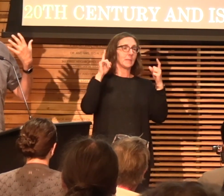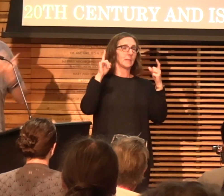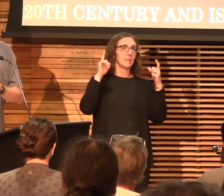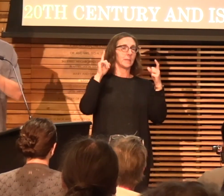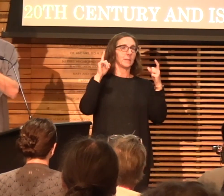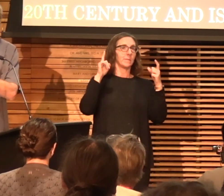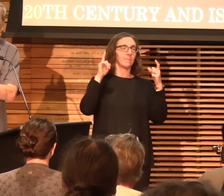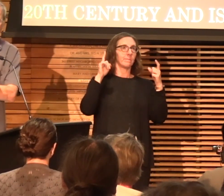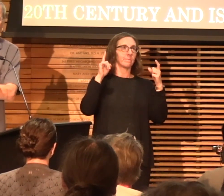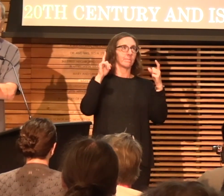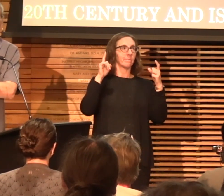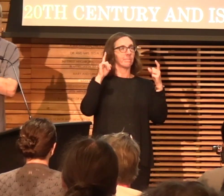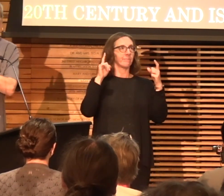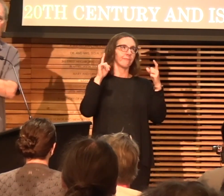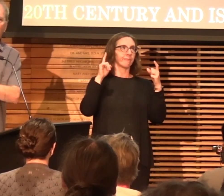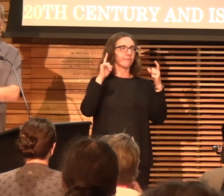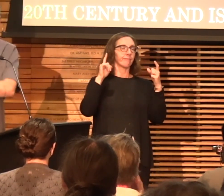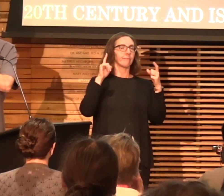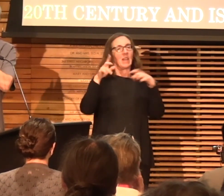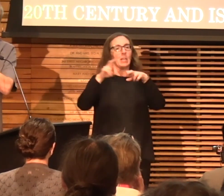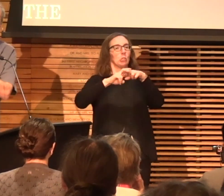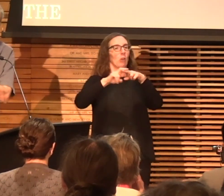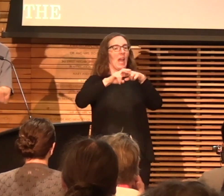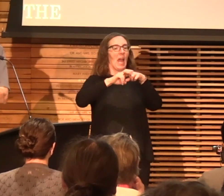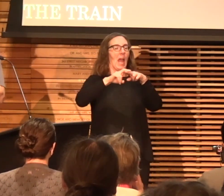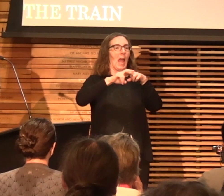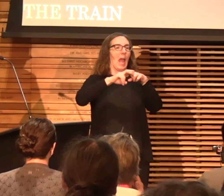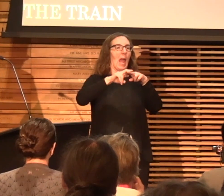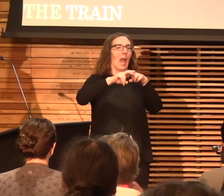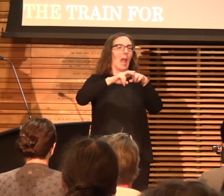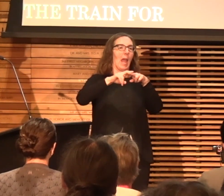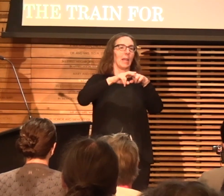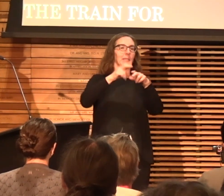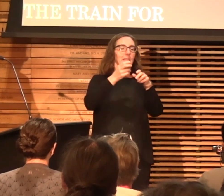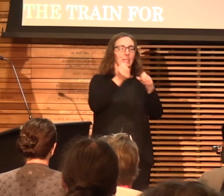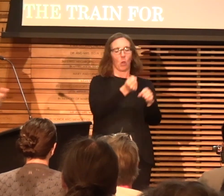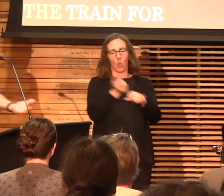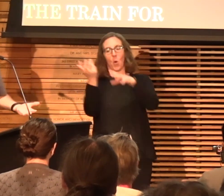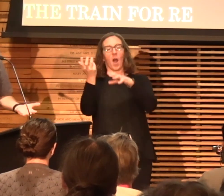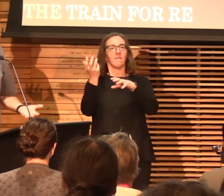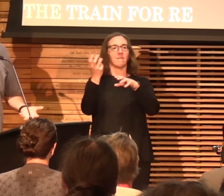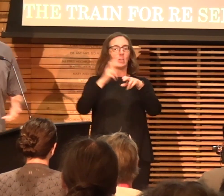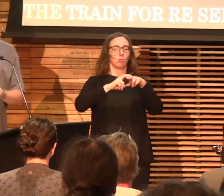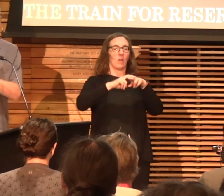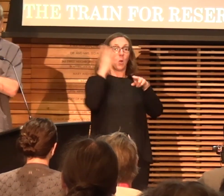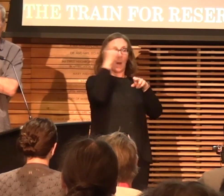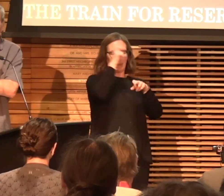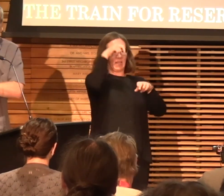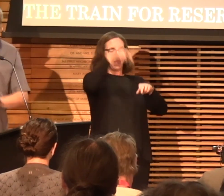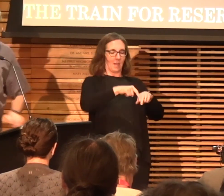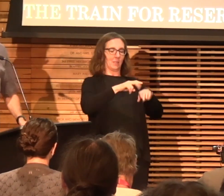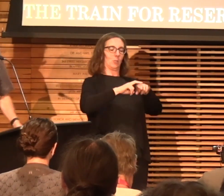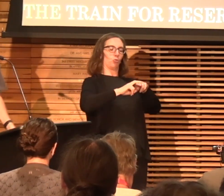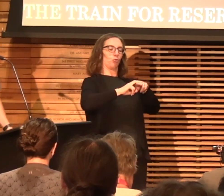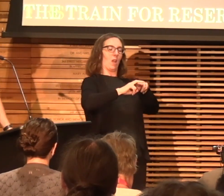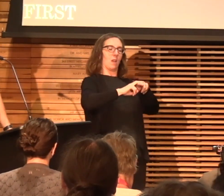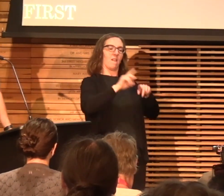he's thrown off the train reserved for white people, the first class compartment.